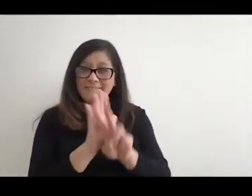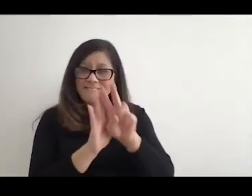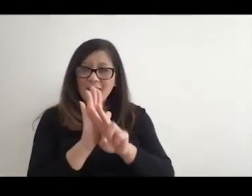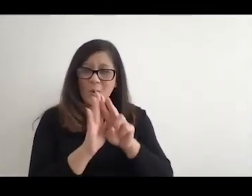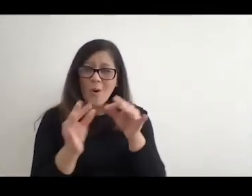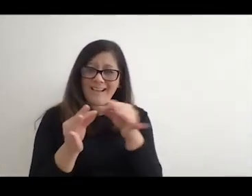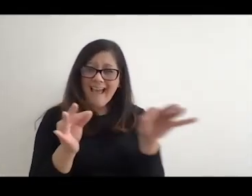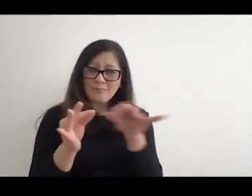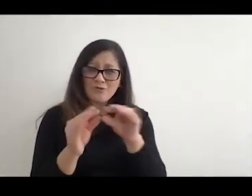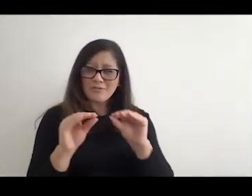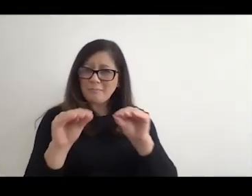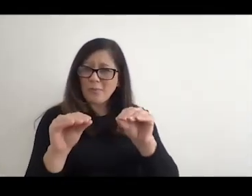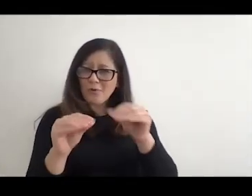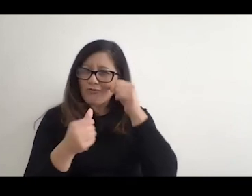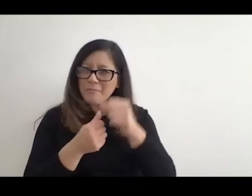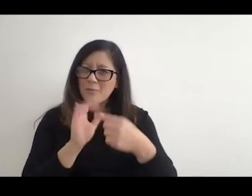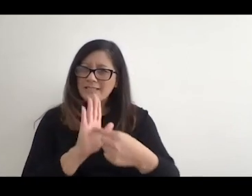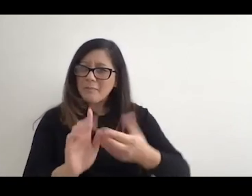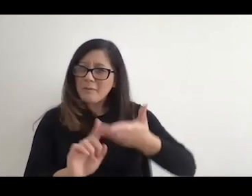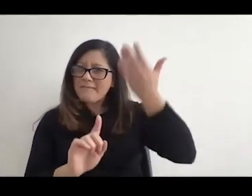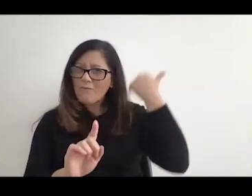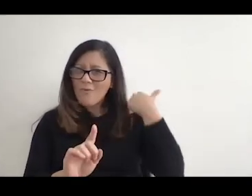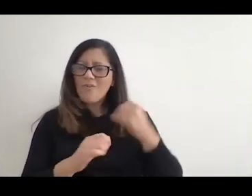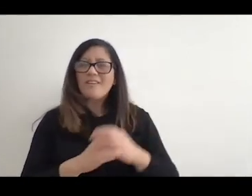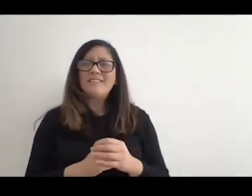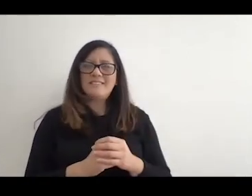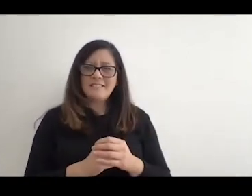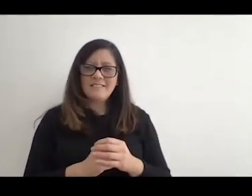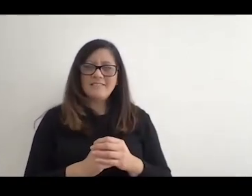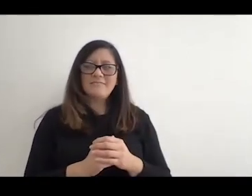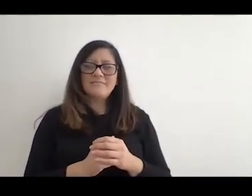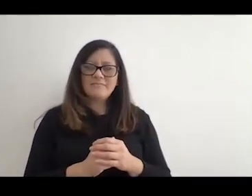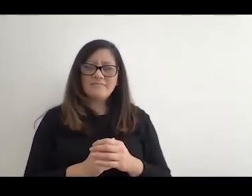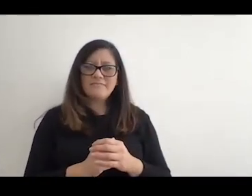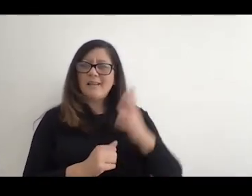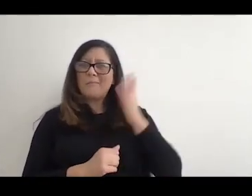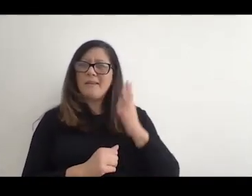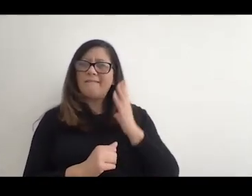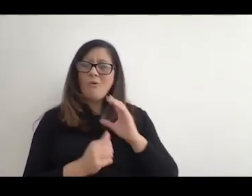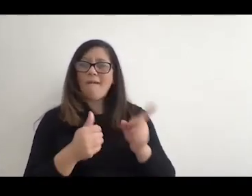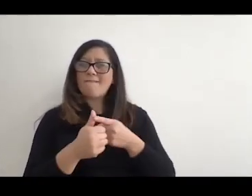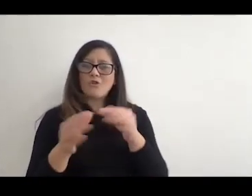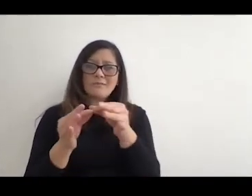I think you know there was a lot of moaning. And now people are like, oh,